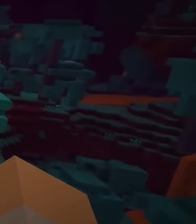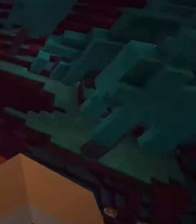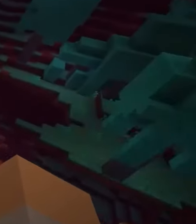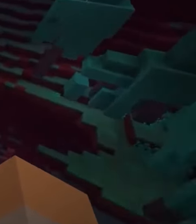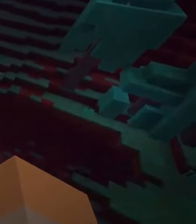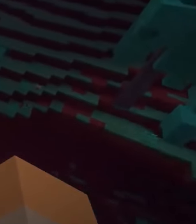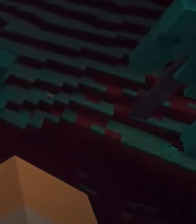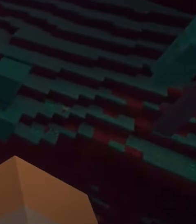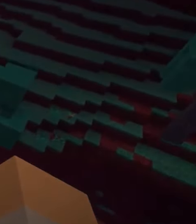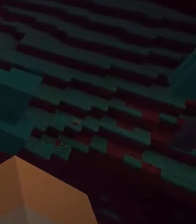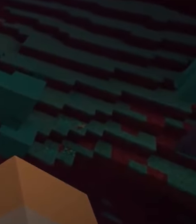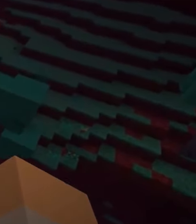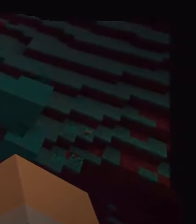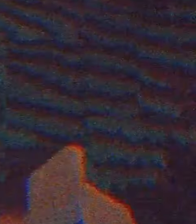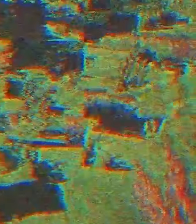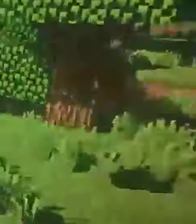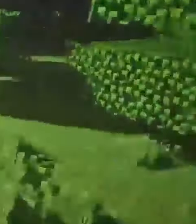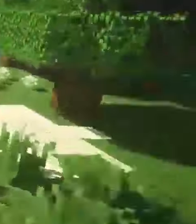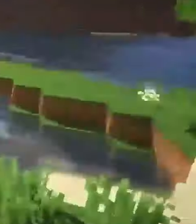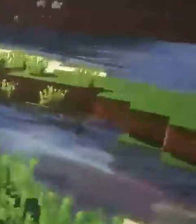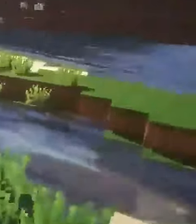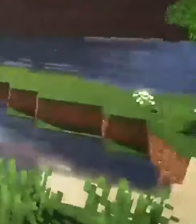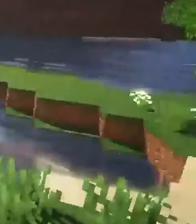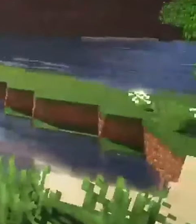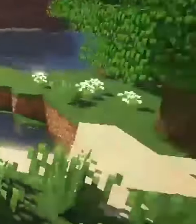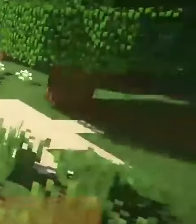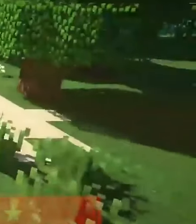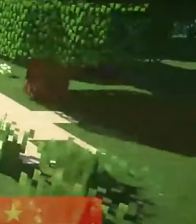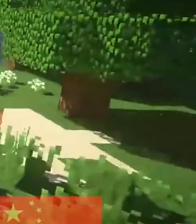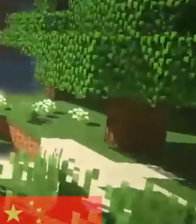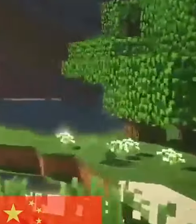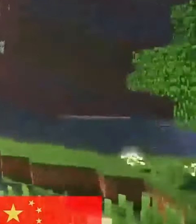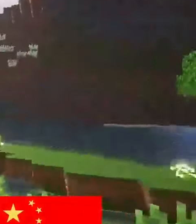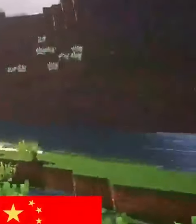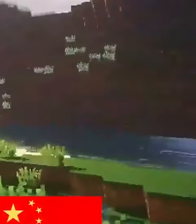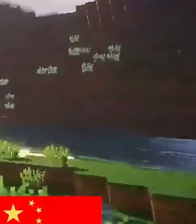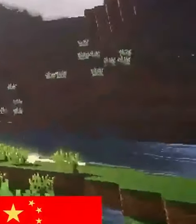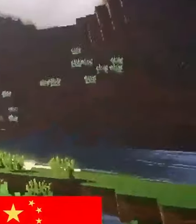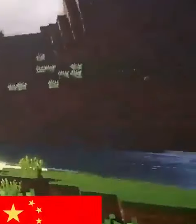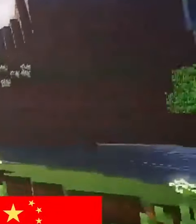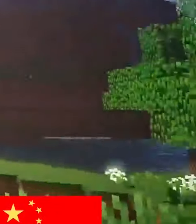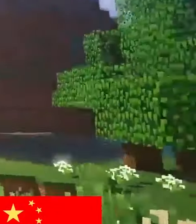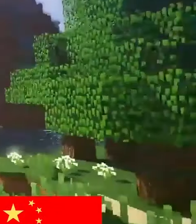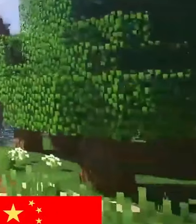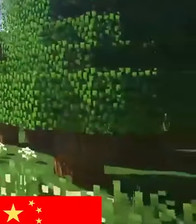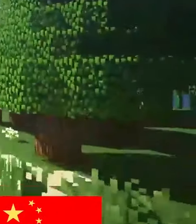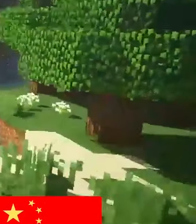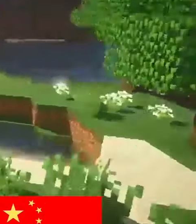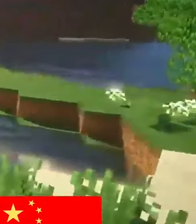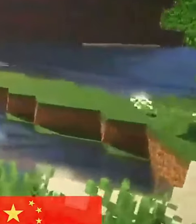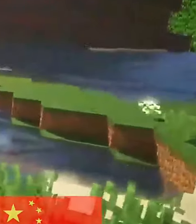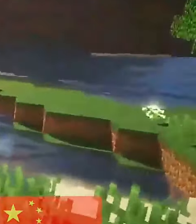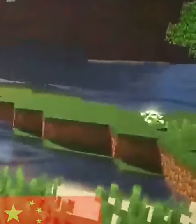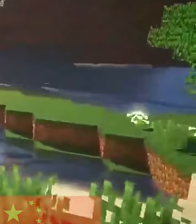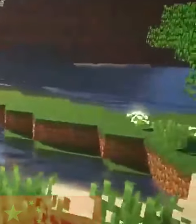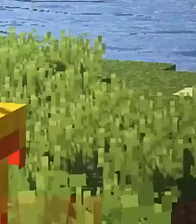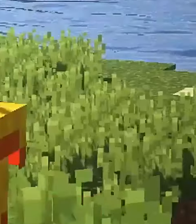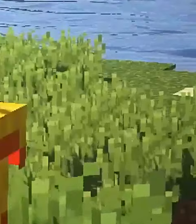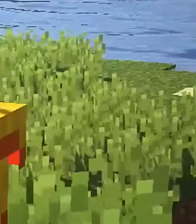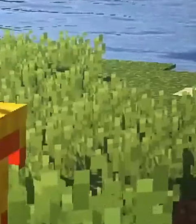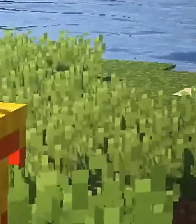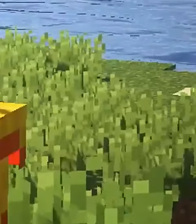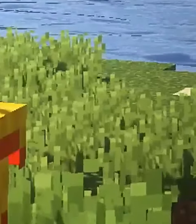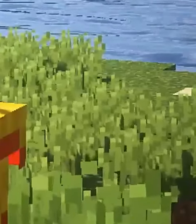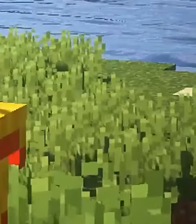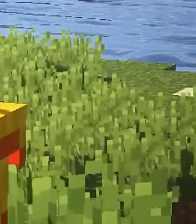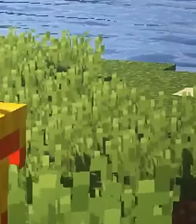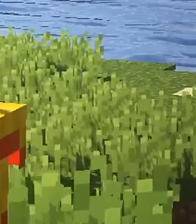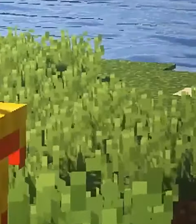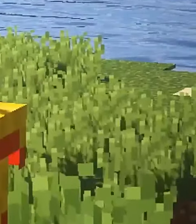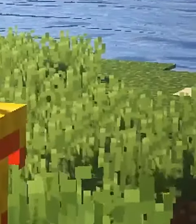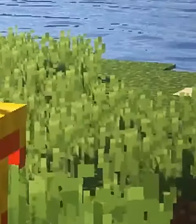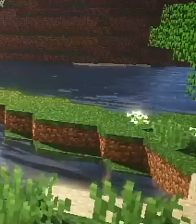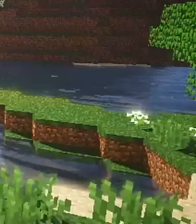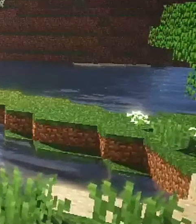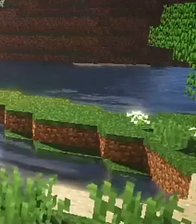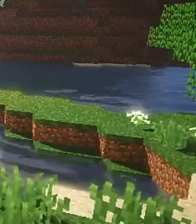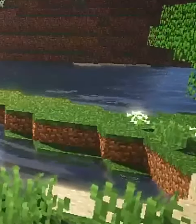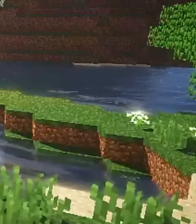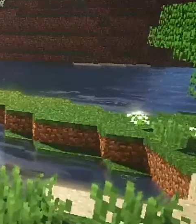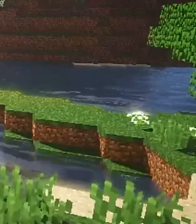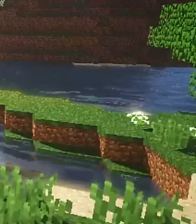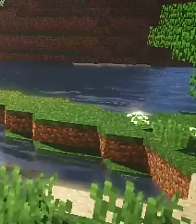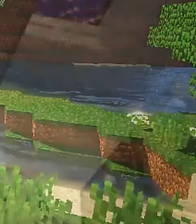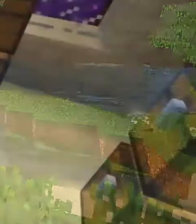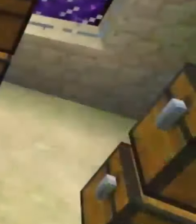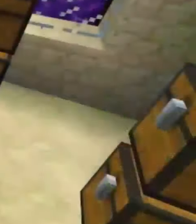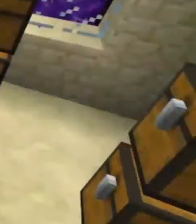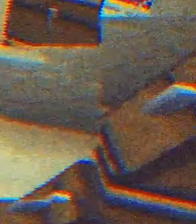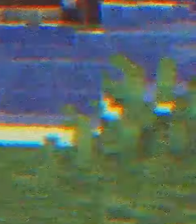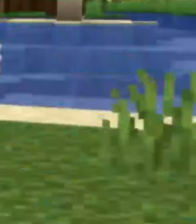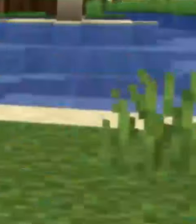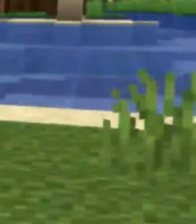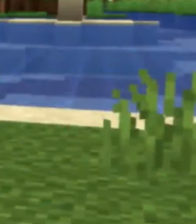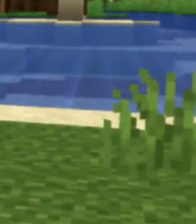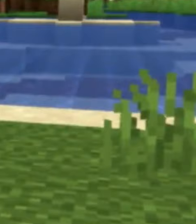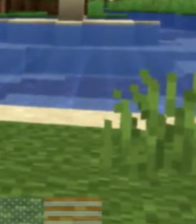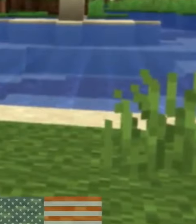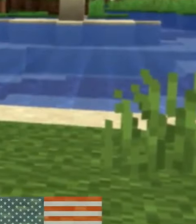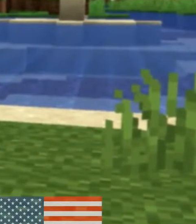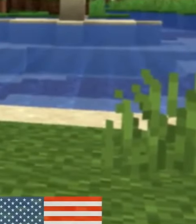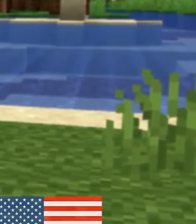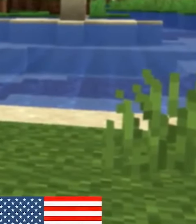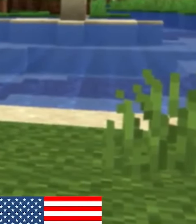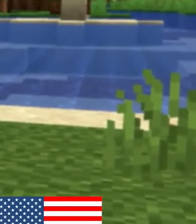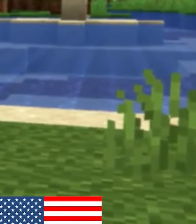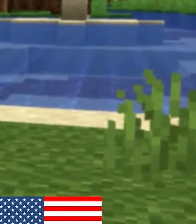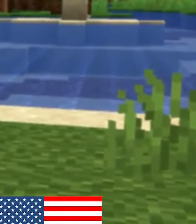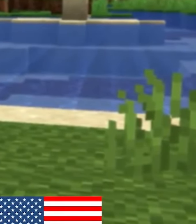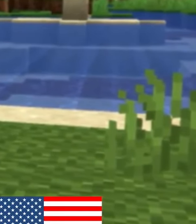THIS IS KIND OF BLOWING MY MIND.